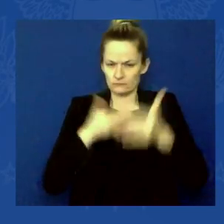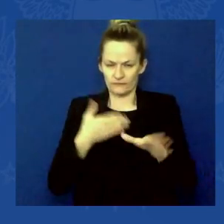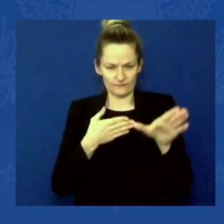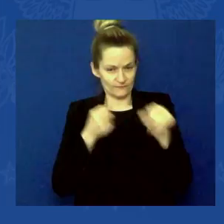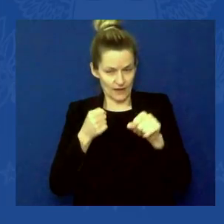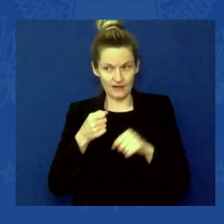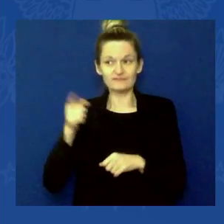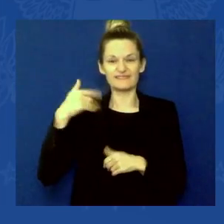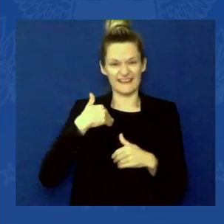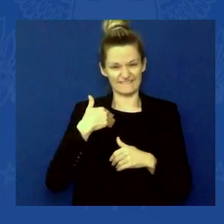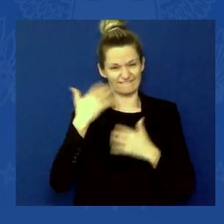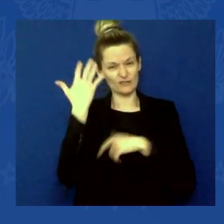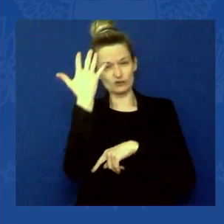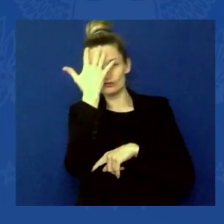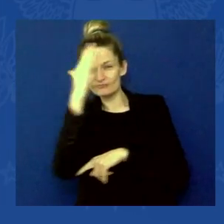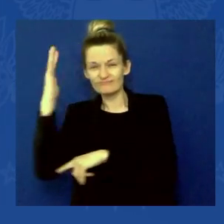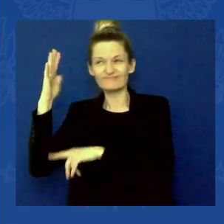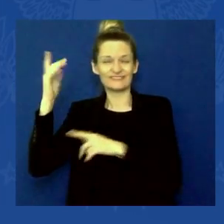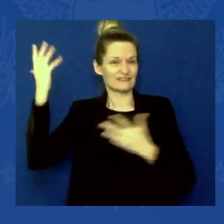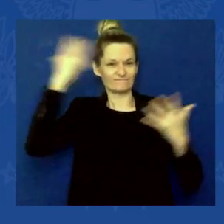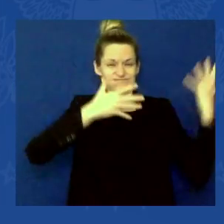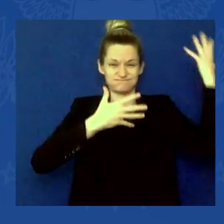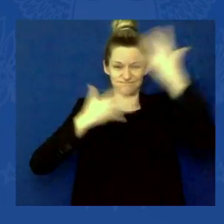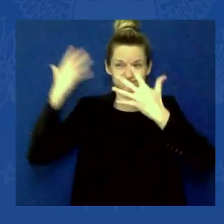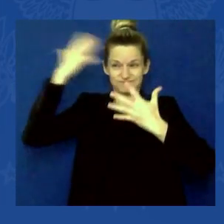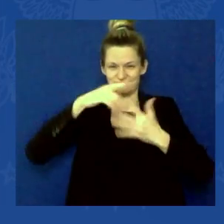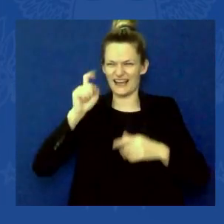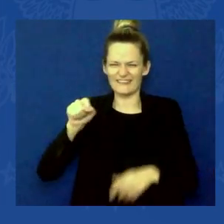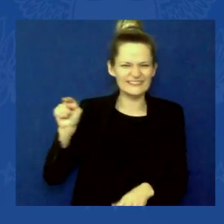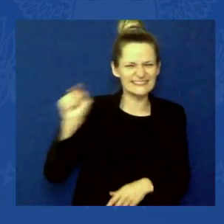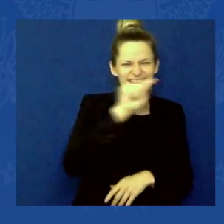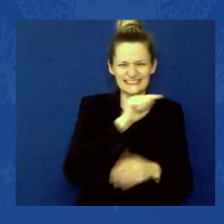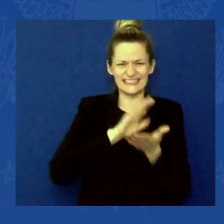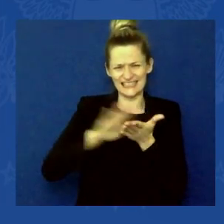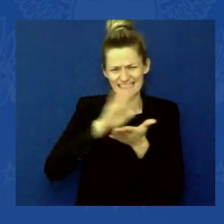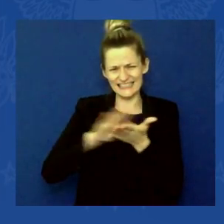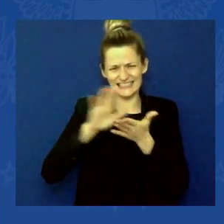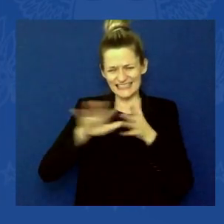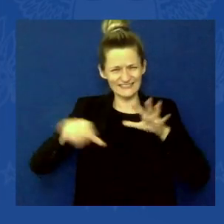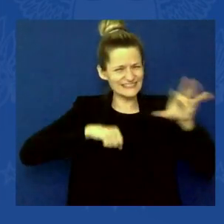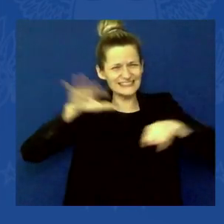and restore electrical service as fast as possible. I want to thank these crews for their commitment